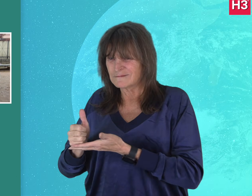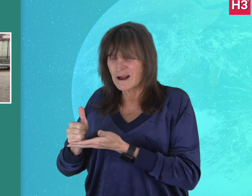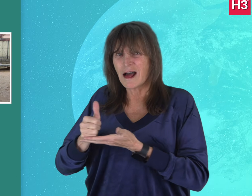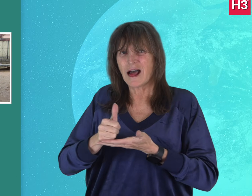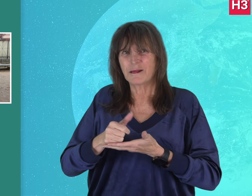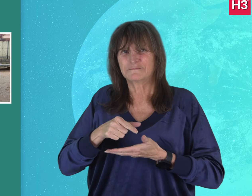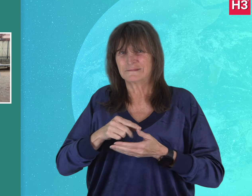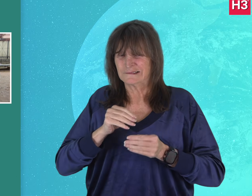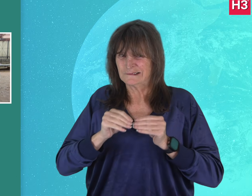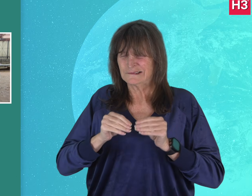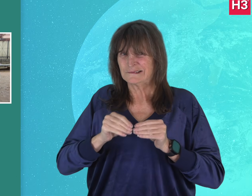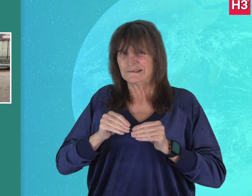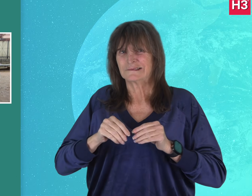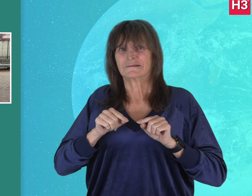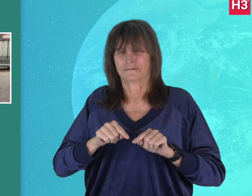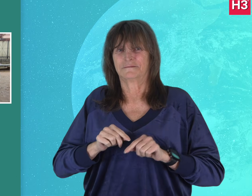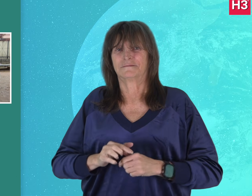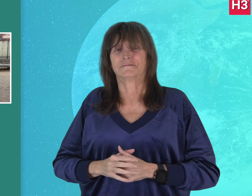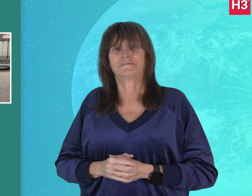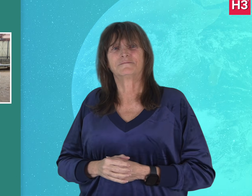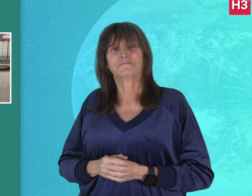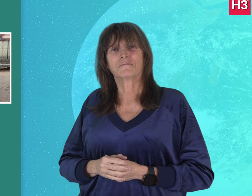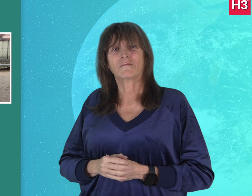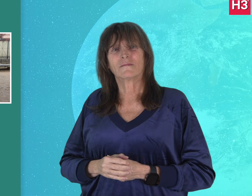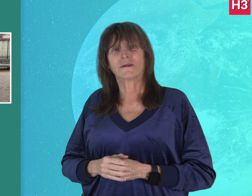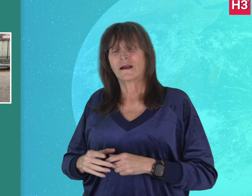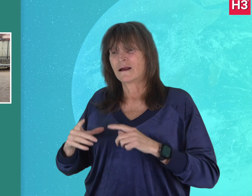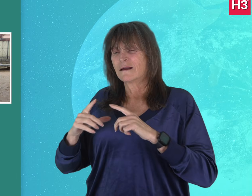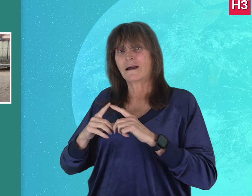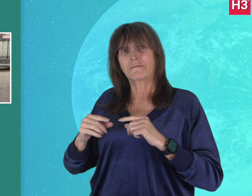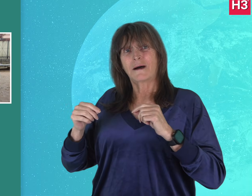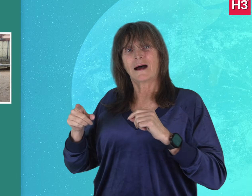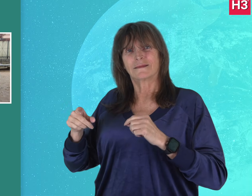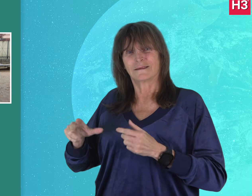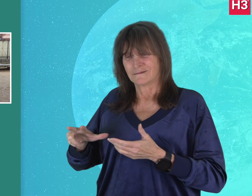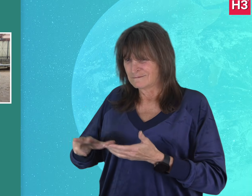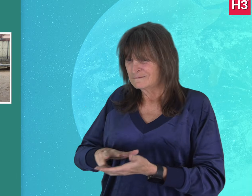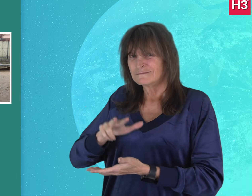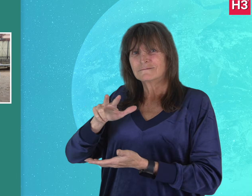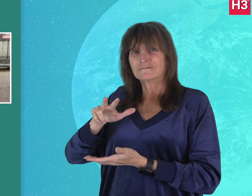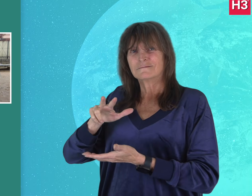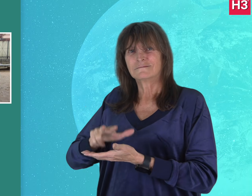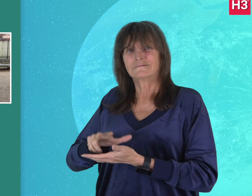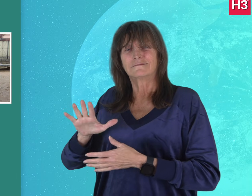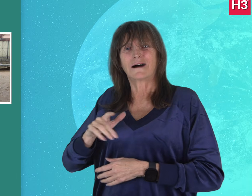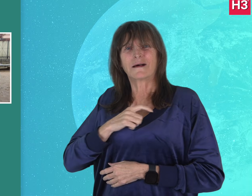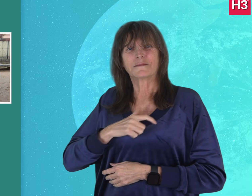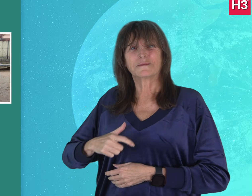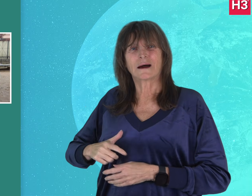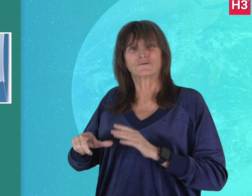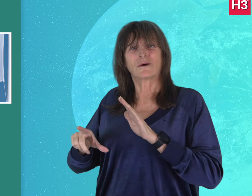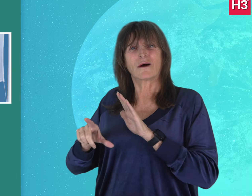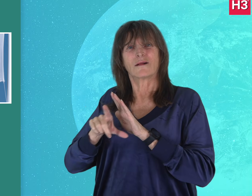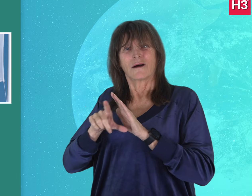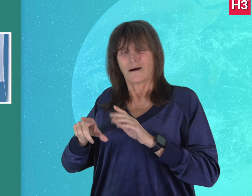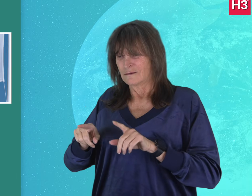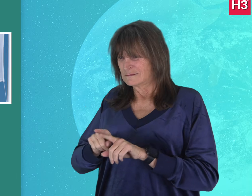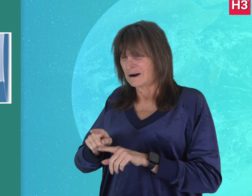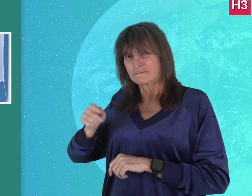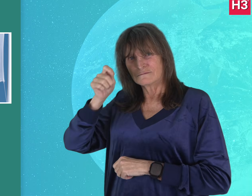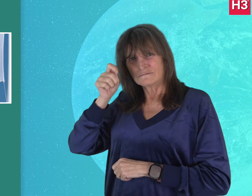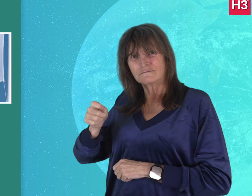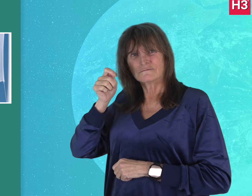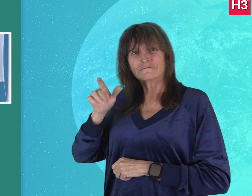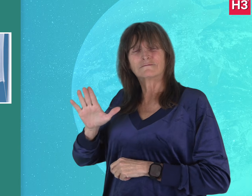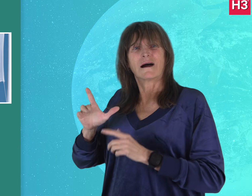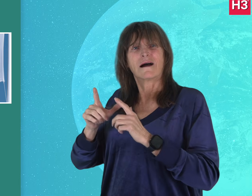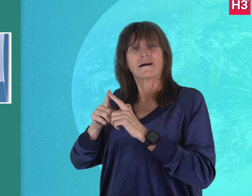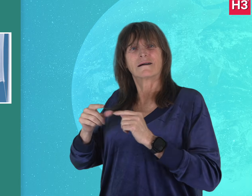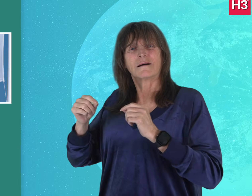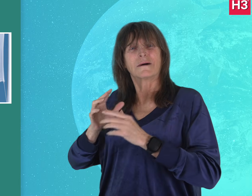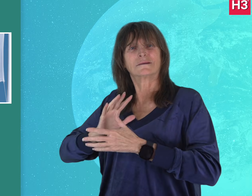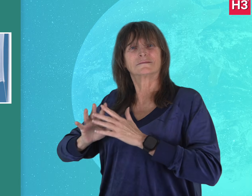recognizing Japanese Sign Language (JSL) on August 1, 2025.